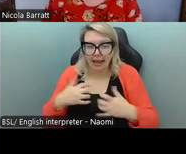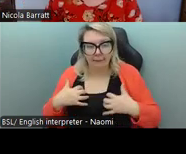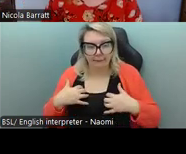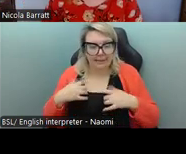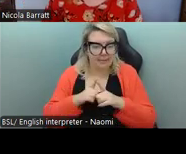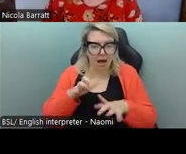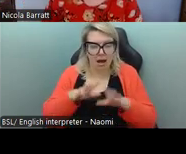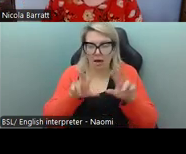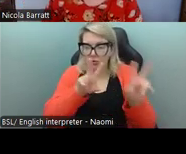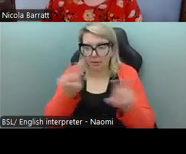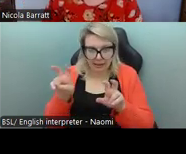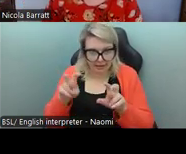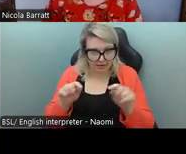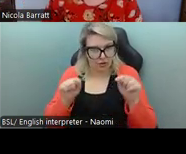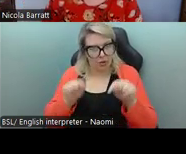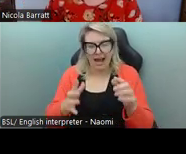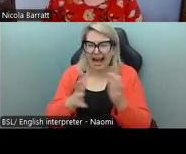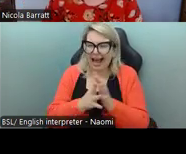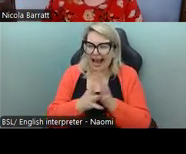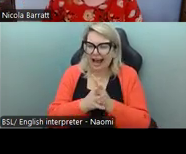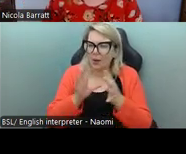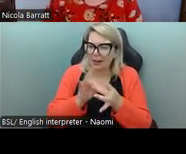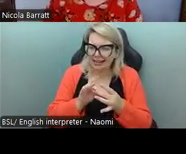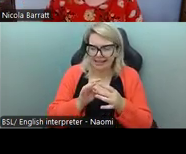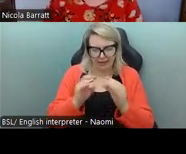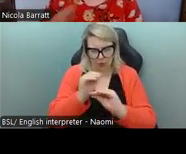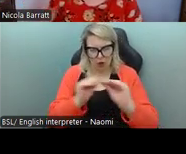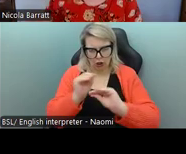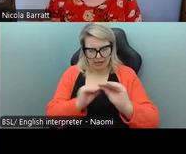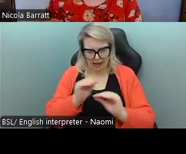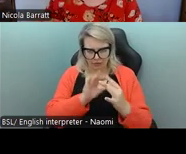This algorithm takes into account what you're doing around posting.